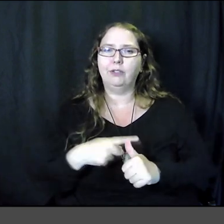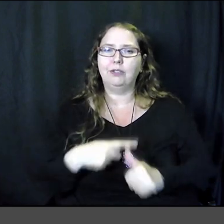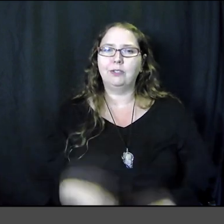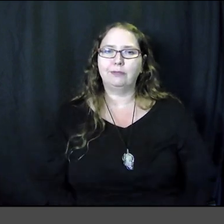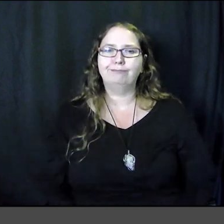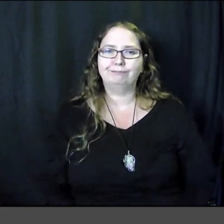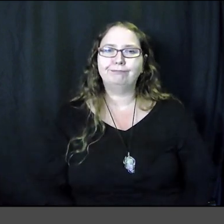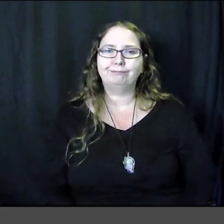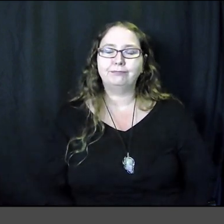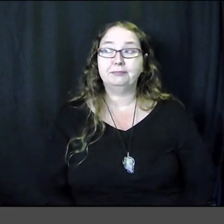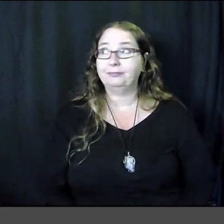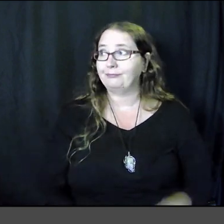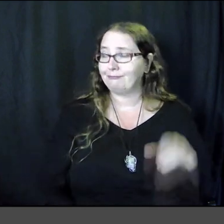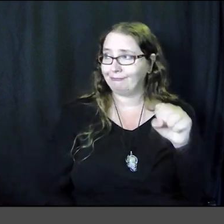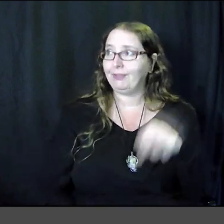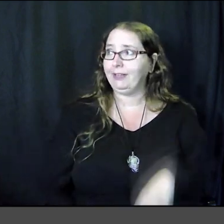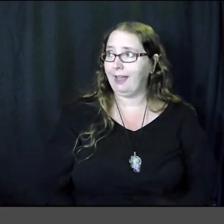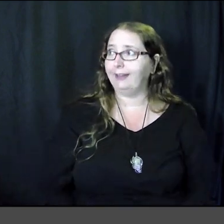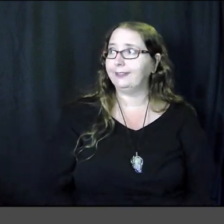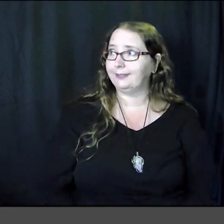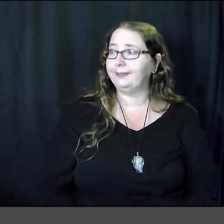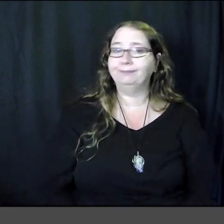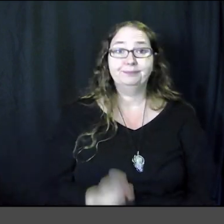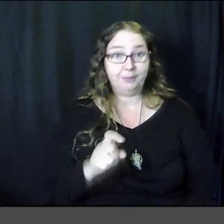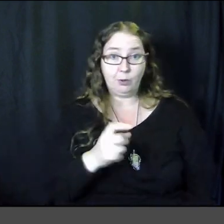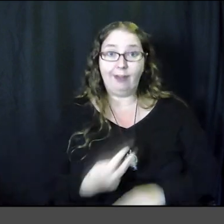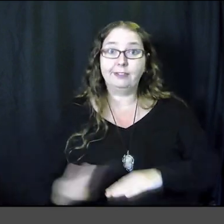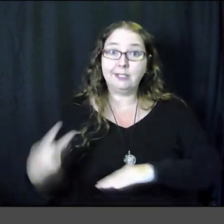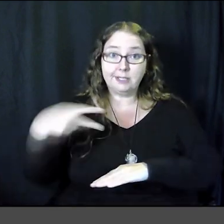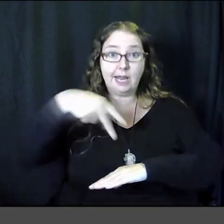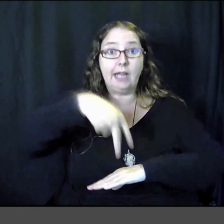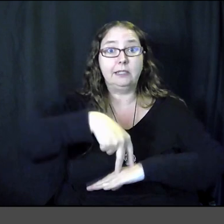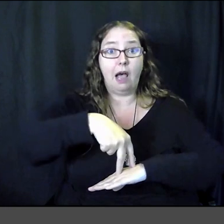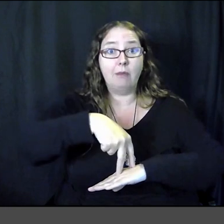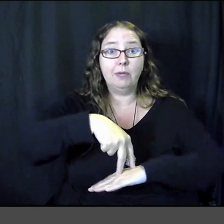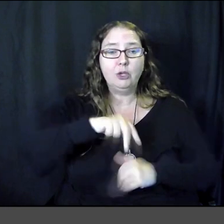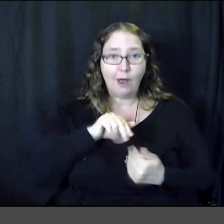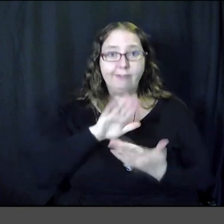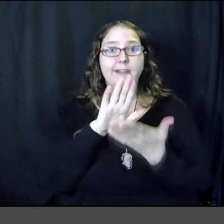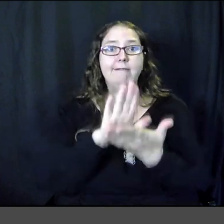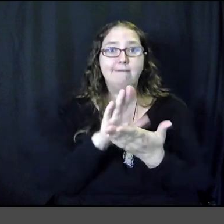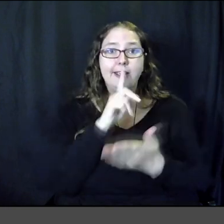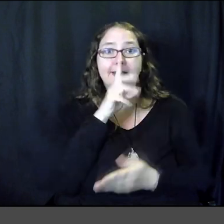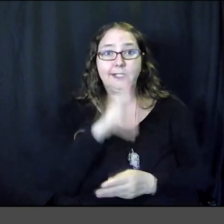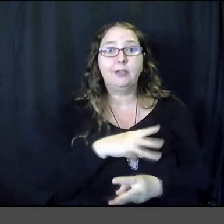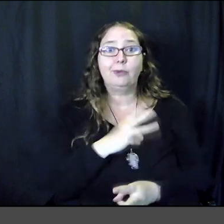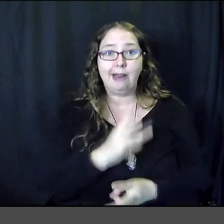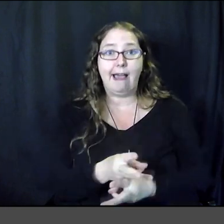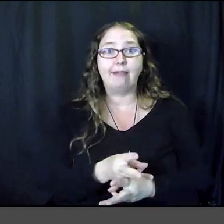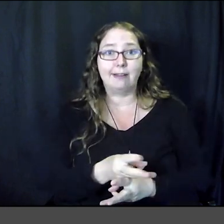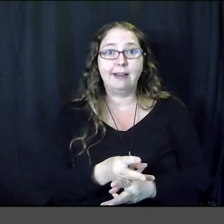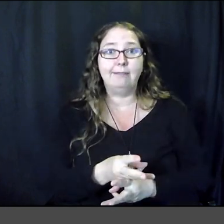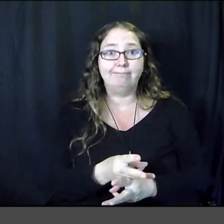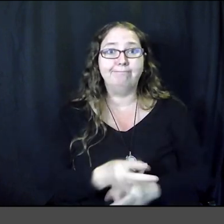BECAUSE TO STAND UP AND FACE THE REALITY THAT IS THAT THERE'S THERE'S AN ISSUE WITH